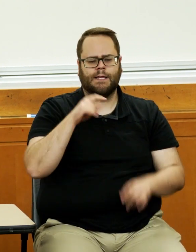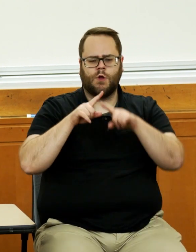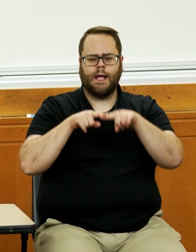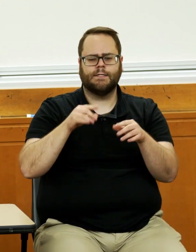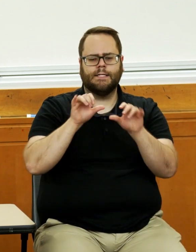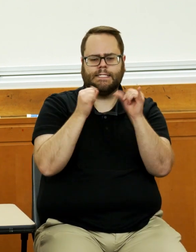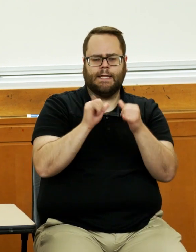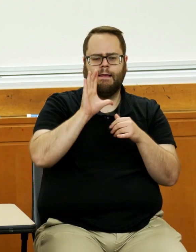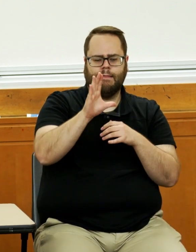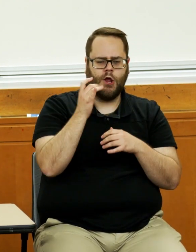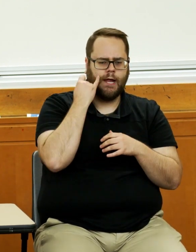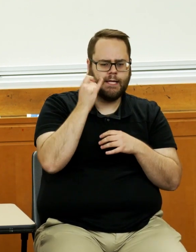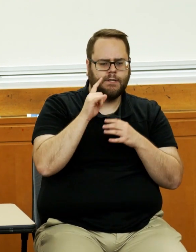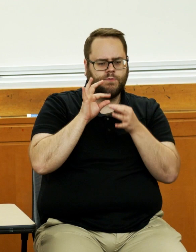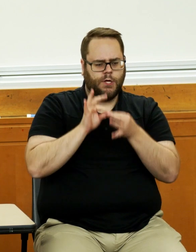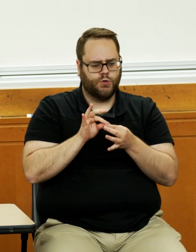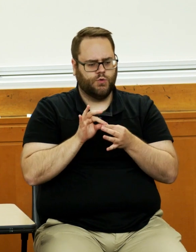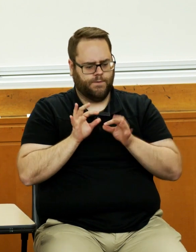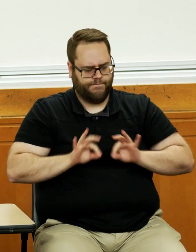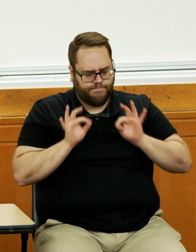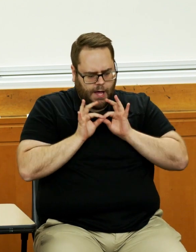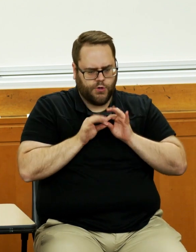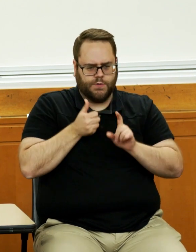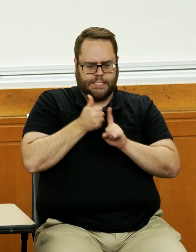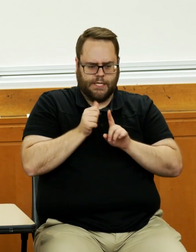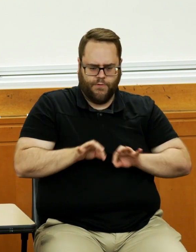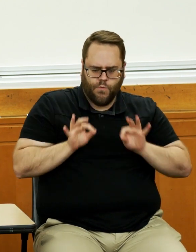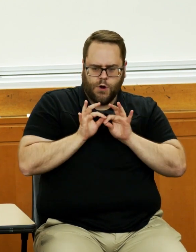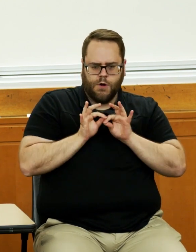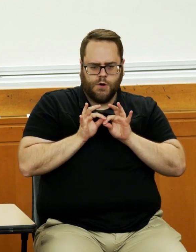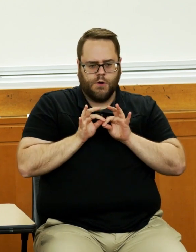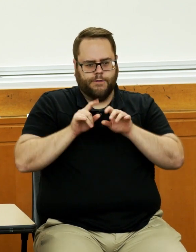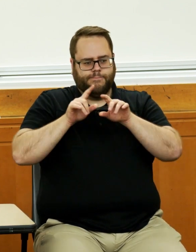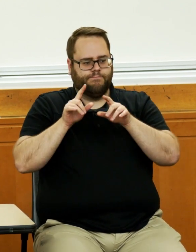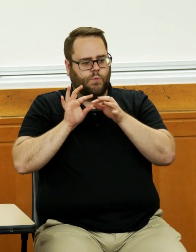about value and self-worth that are dependent on so-called productivity or accomplishment.